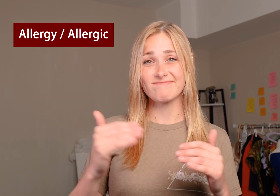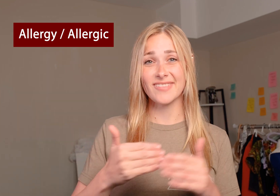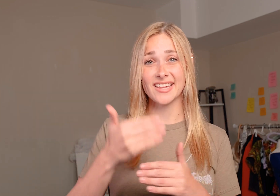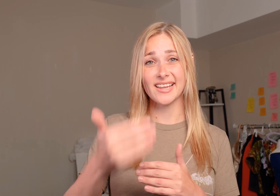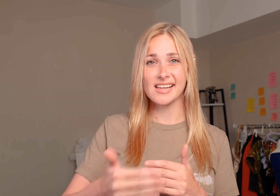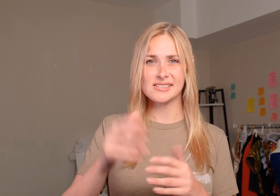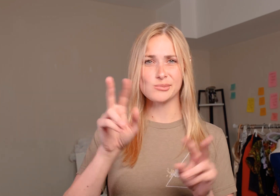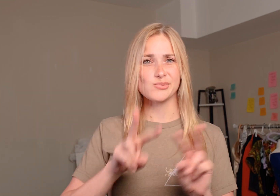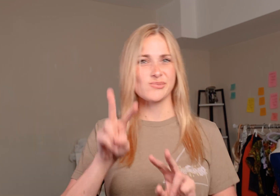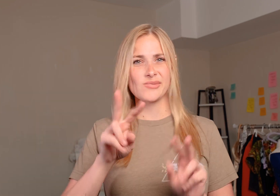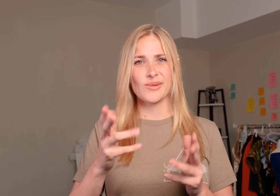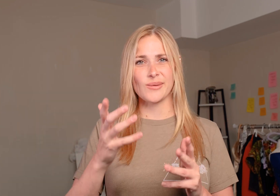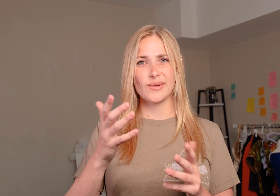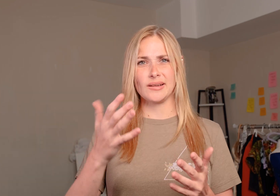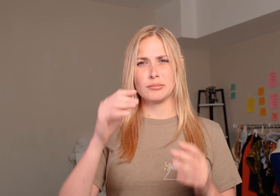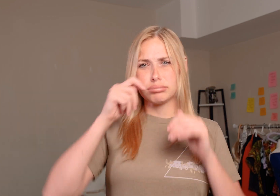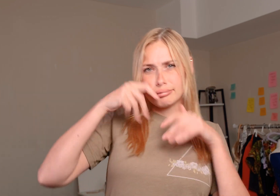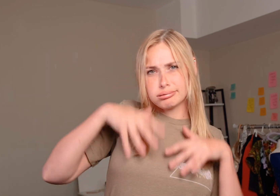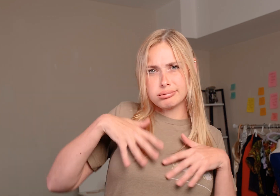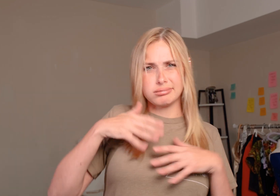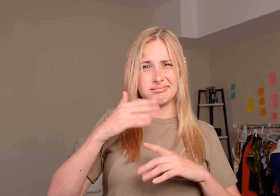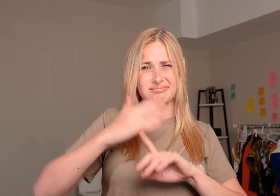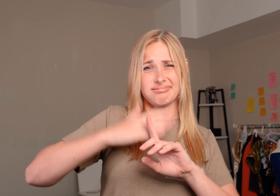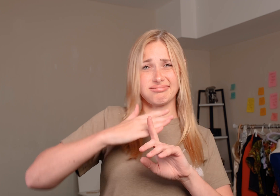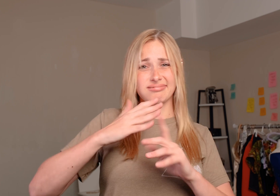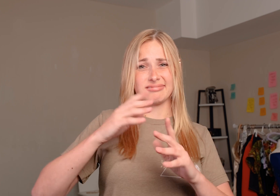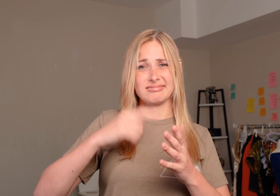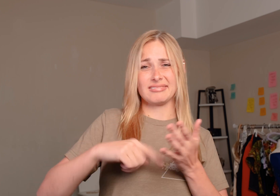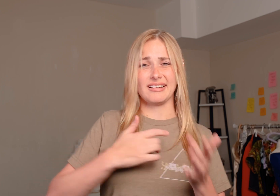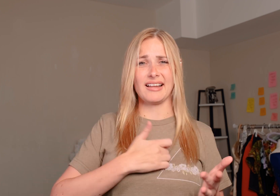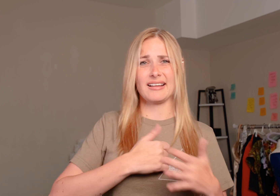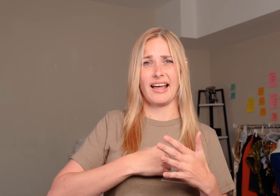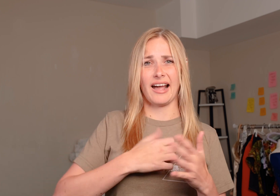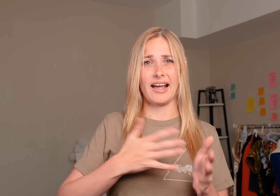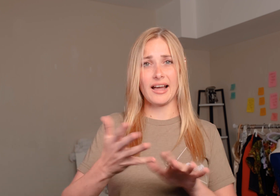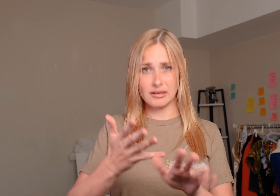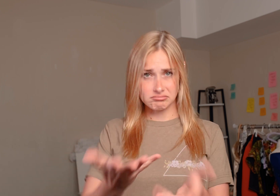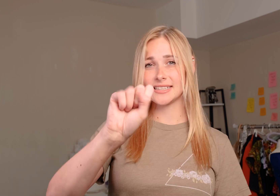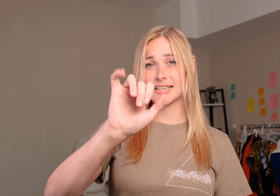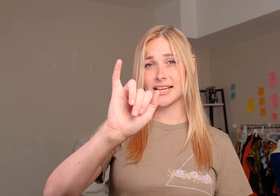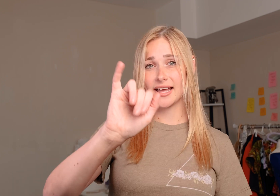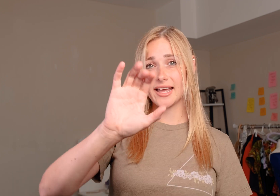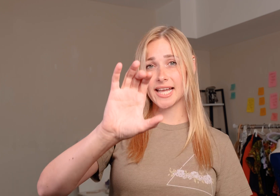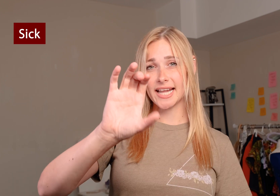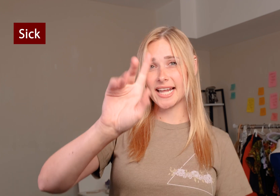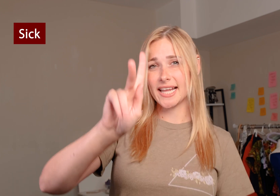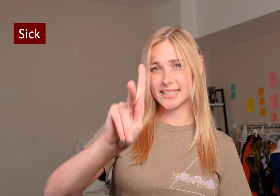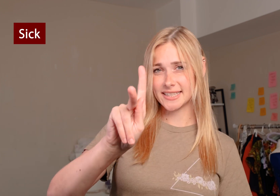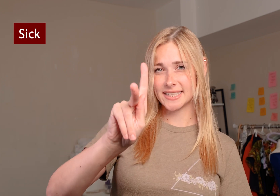You may have a fever, or you're sweating or just generally feeling unwell You may be sick...